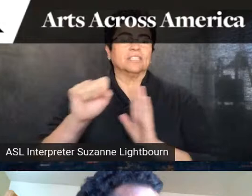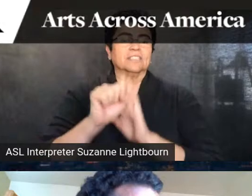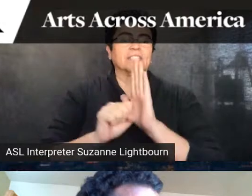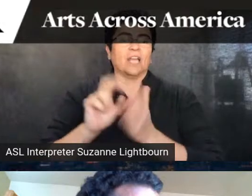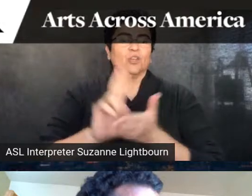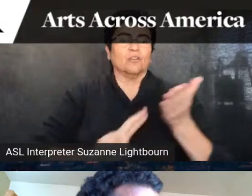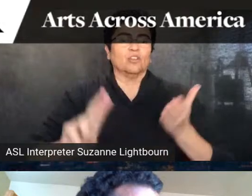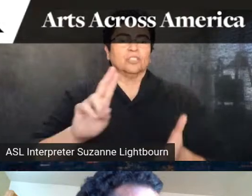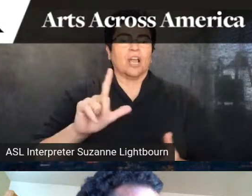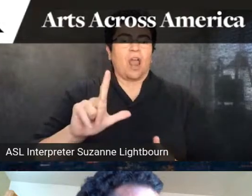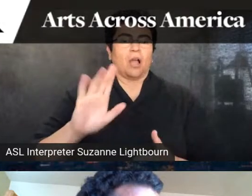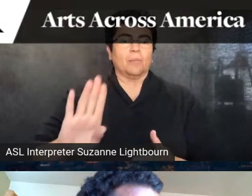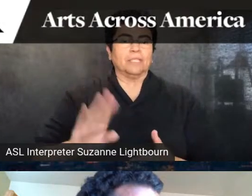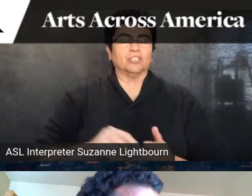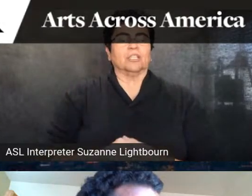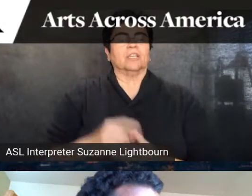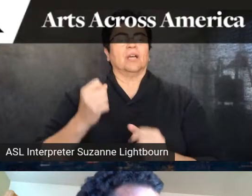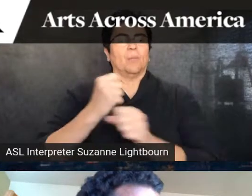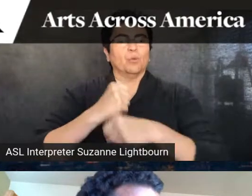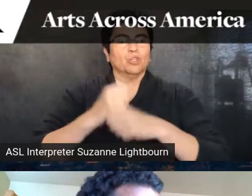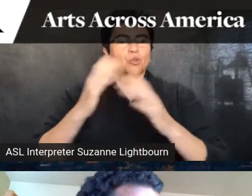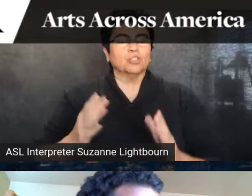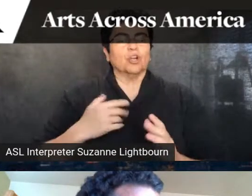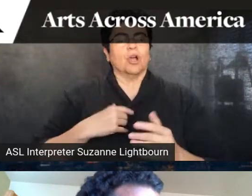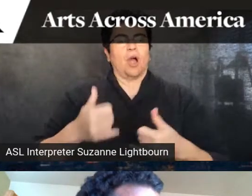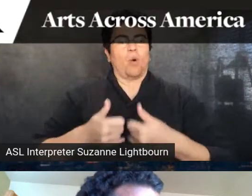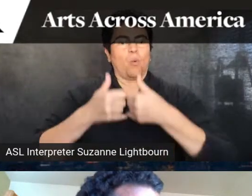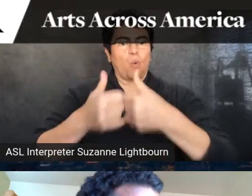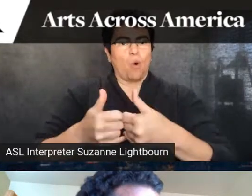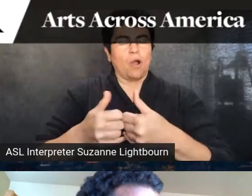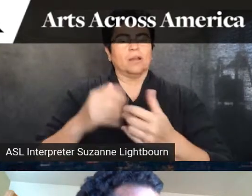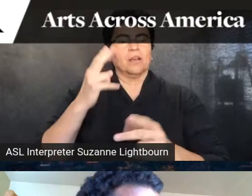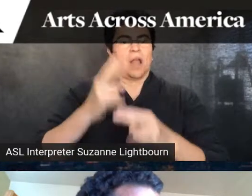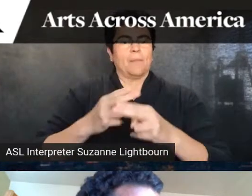She is a producer, an award-nominated director. She serves on the